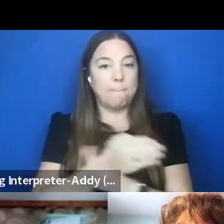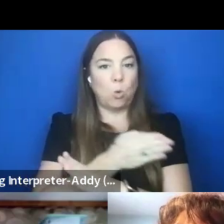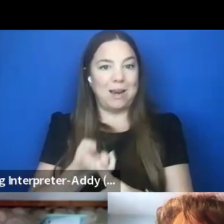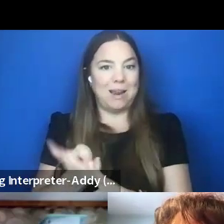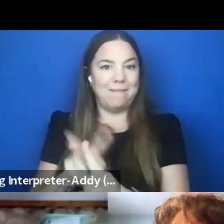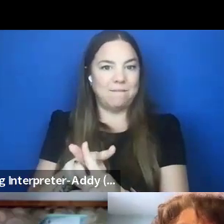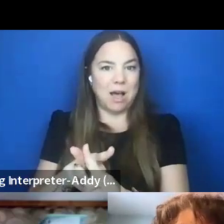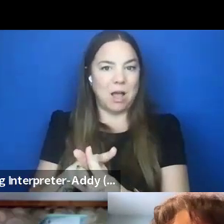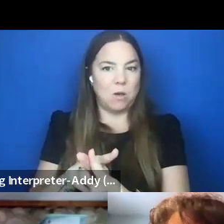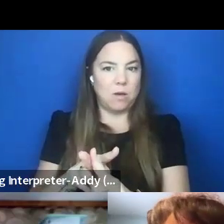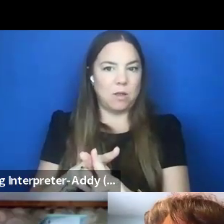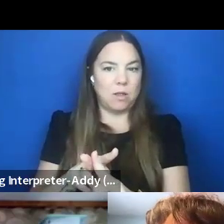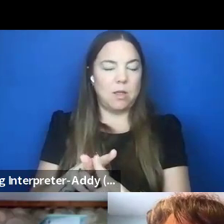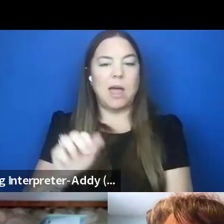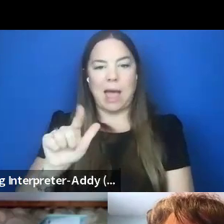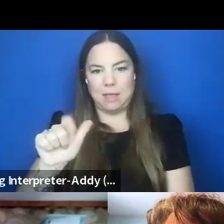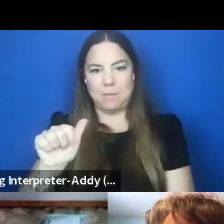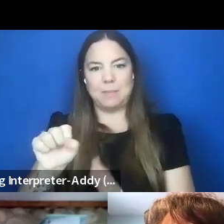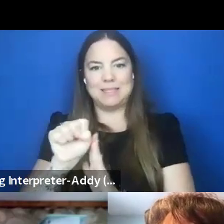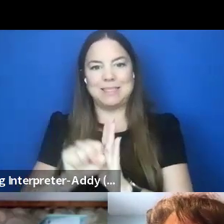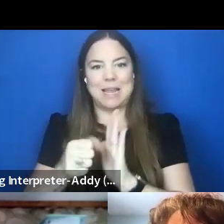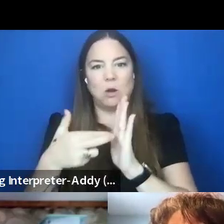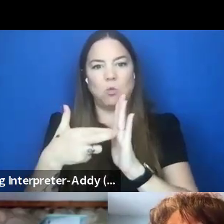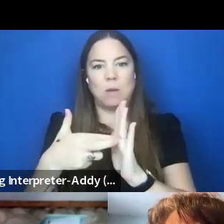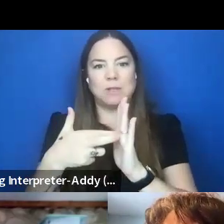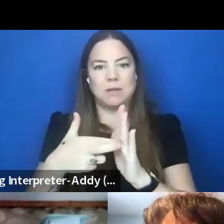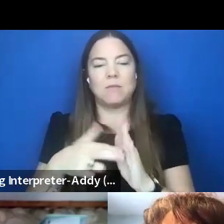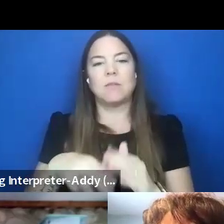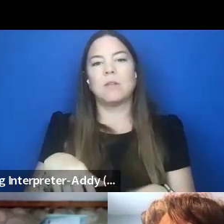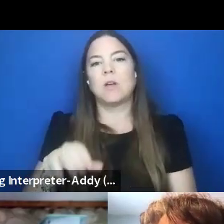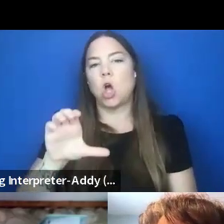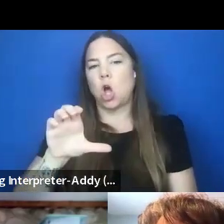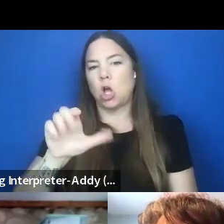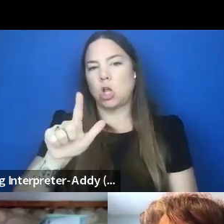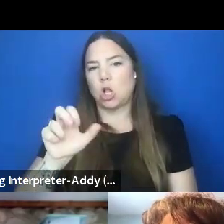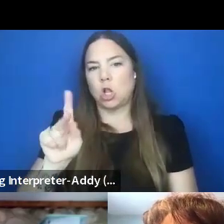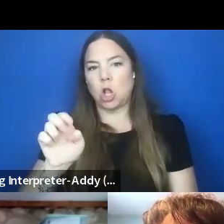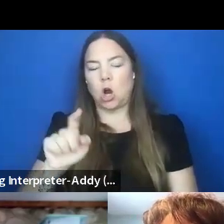Adeleigh Belyeu: Alabama State Representative Adeline Clark out of Mobile. Adeleigh Belyeu: That would allow